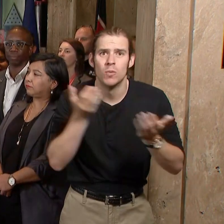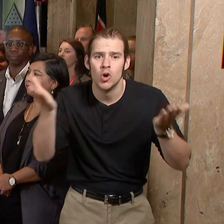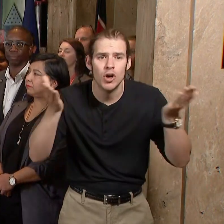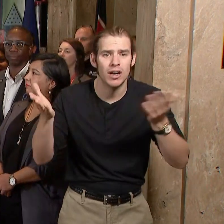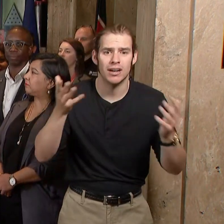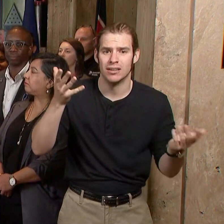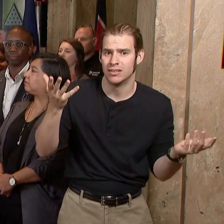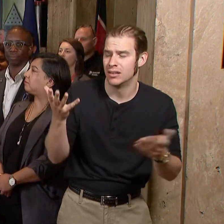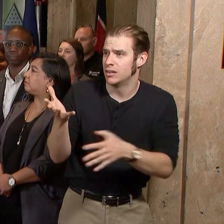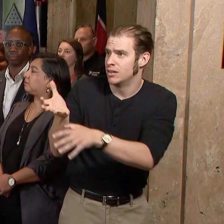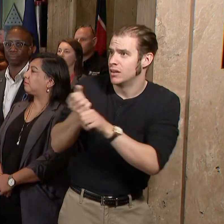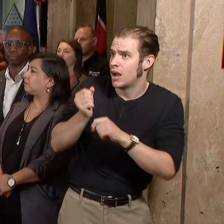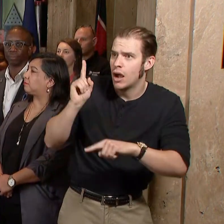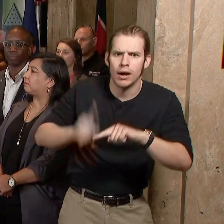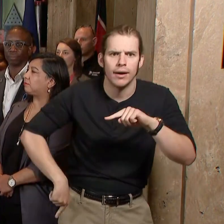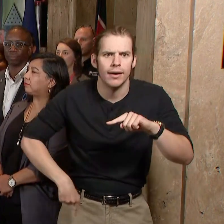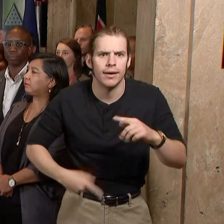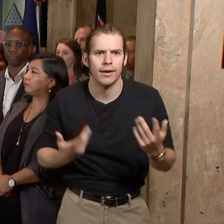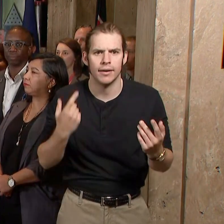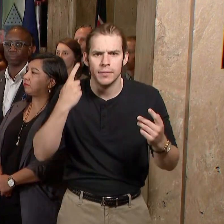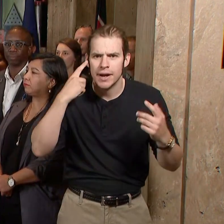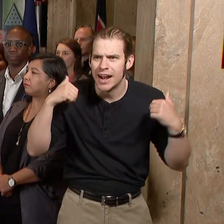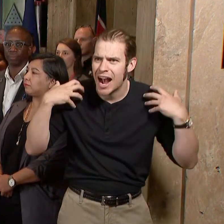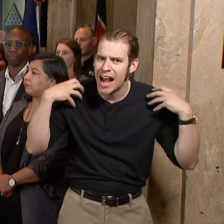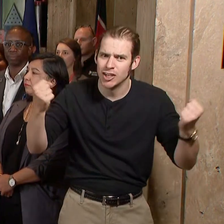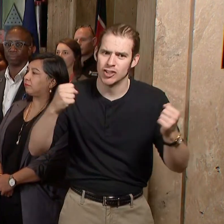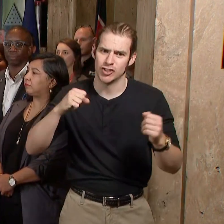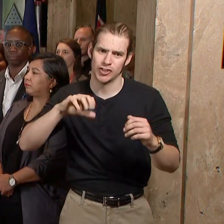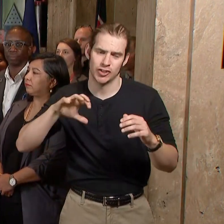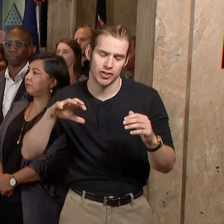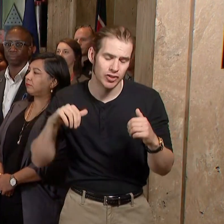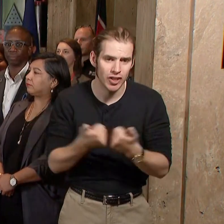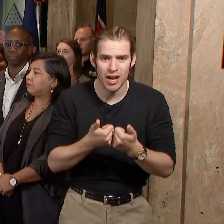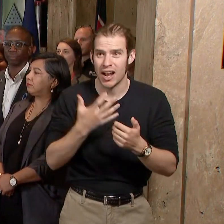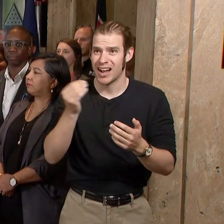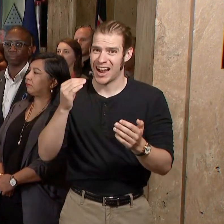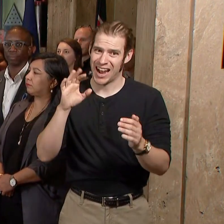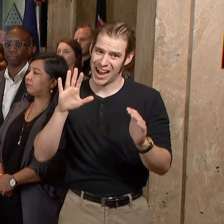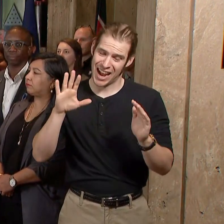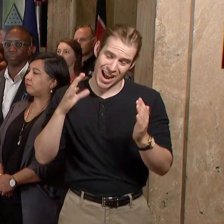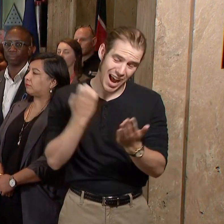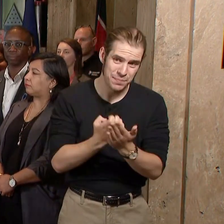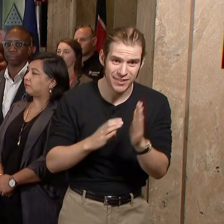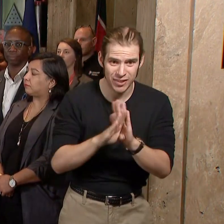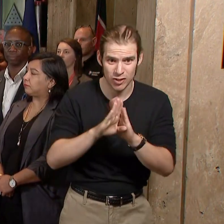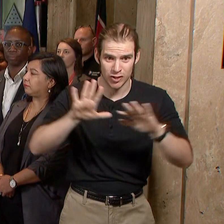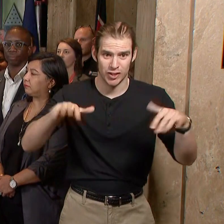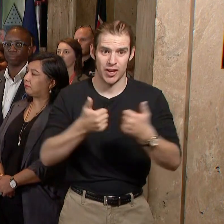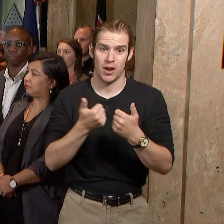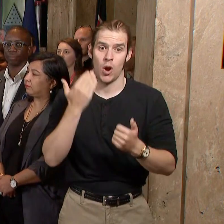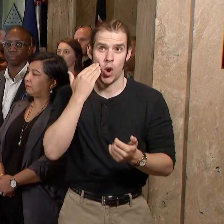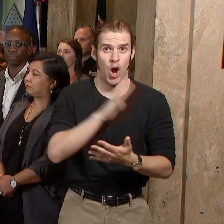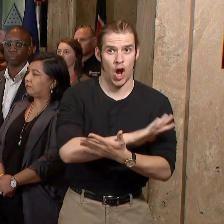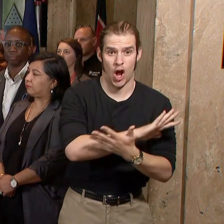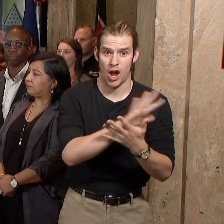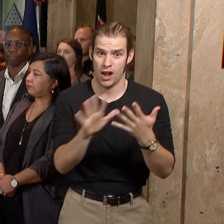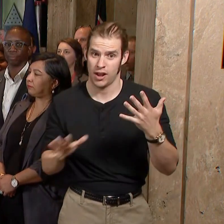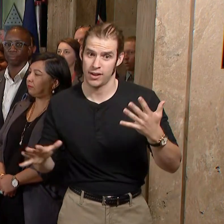We know it is an economic development challenge. We know all of the key visions we have for the city revolve around making sure those folks that are most at risk right now can get